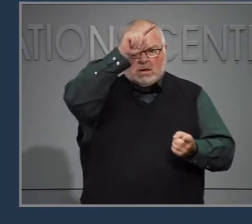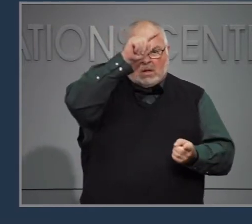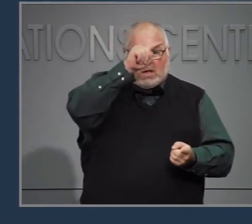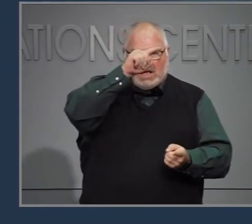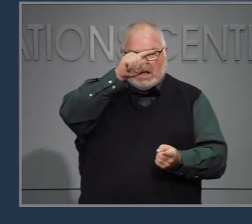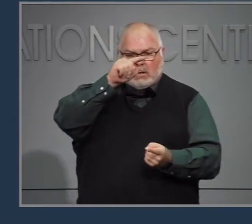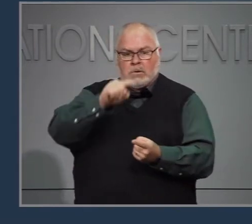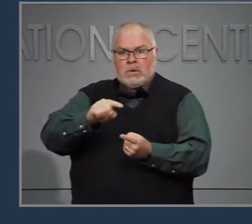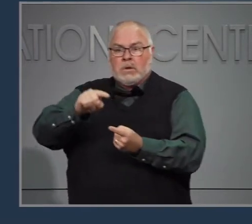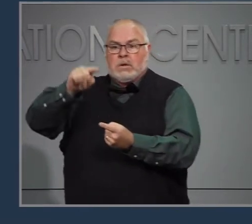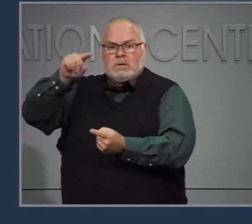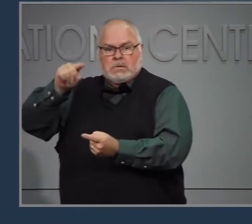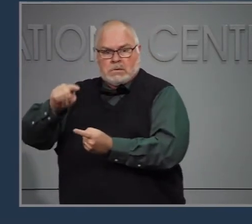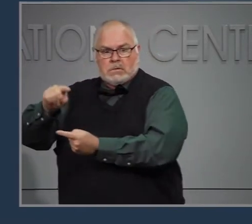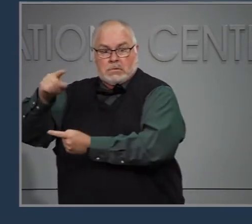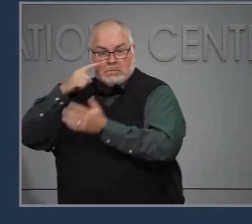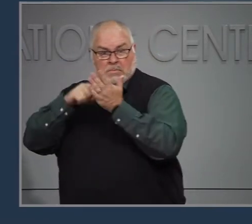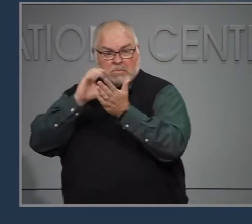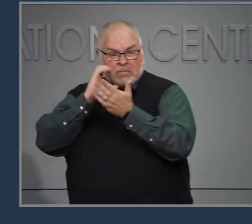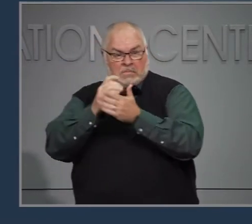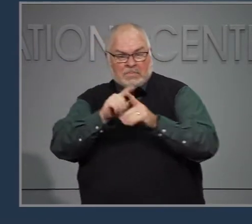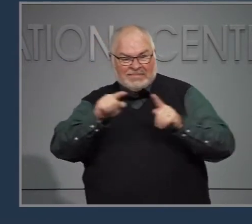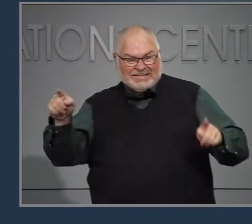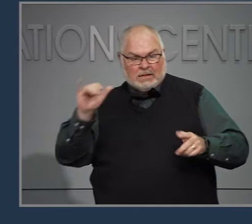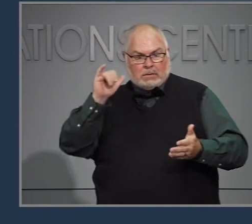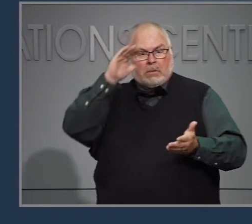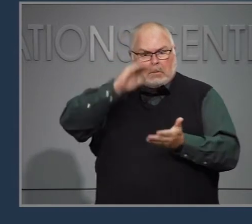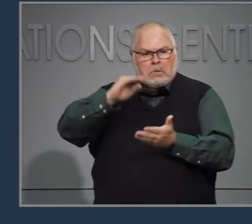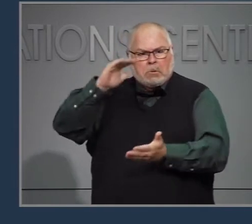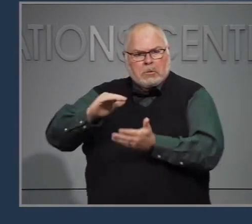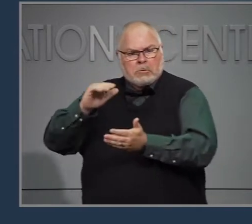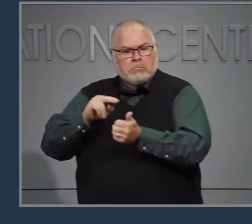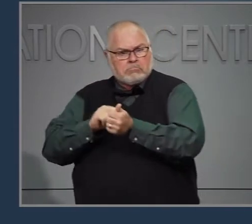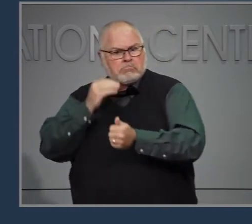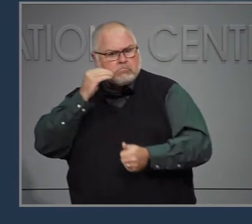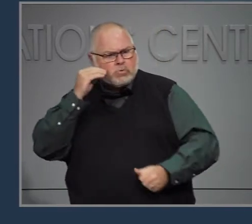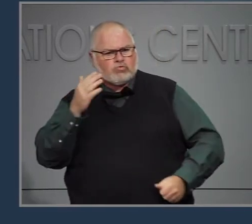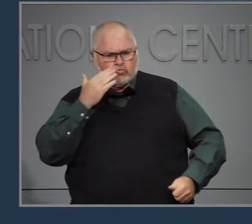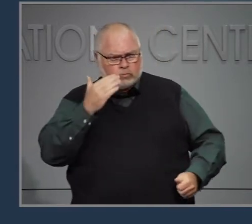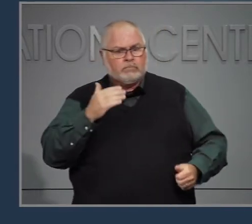AND YOU CAN SEE IN THIS GRAPH THAT THERE ARE FEWER NURSING HOME RESIDENTS GETTING SICK